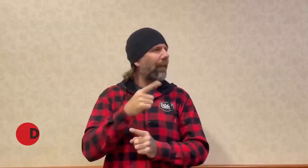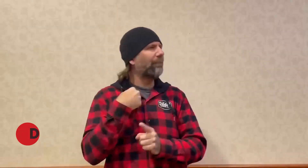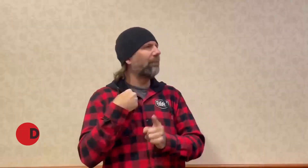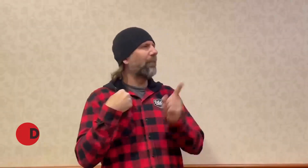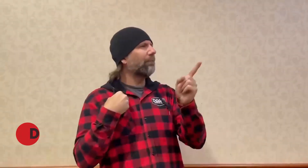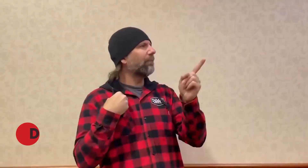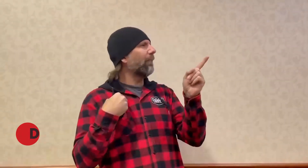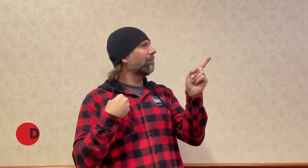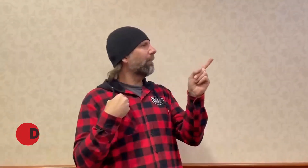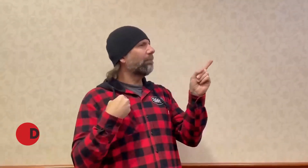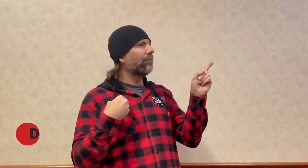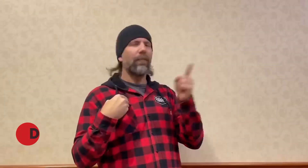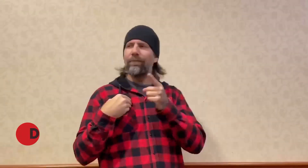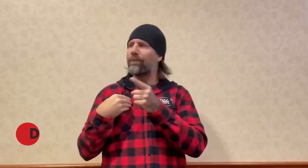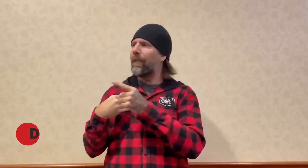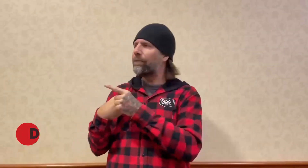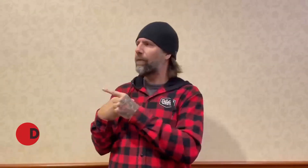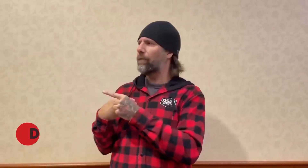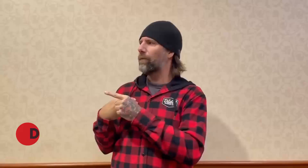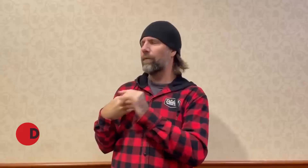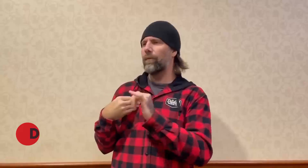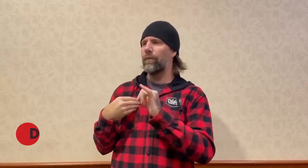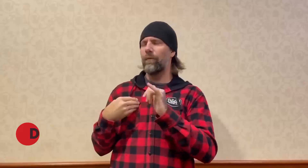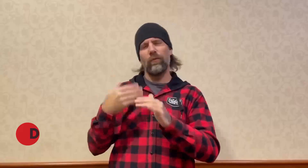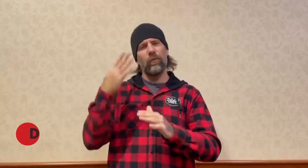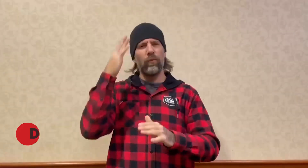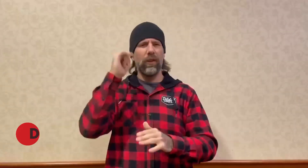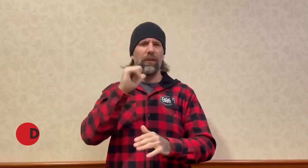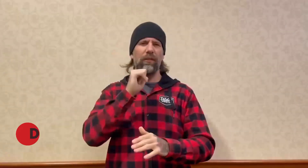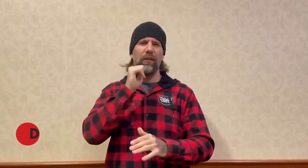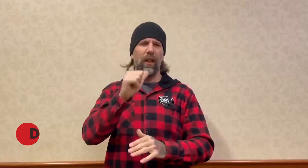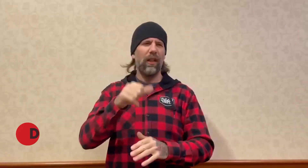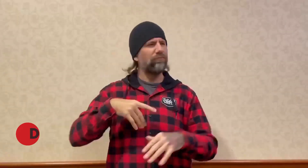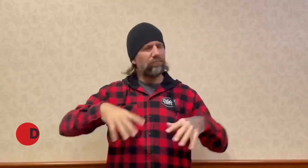Looking to other provinces who host their events, why don't we, MDA, decide to